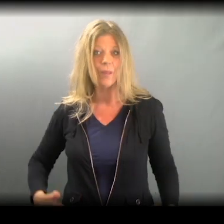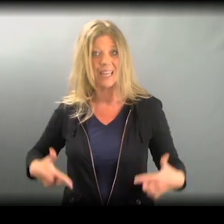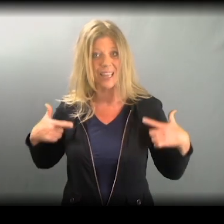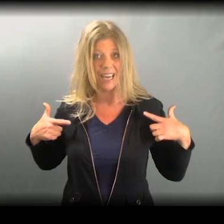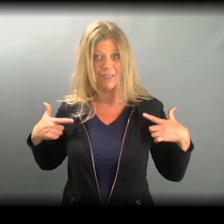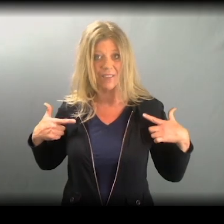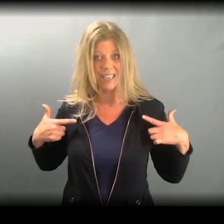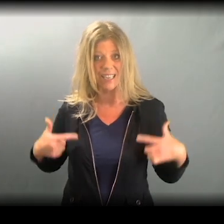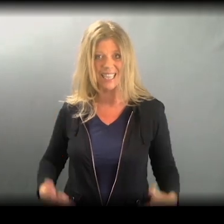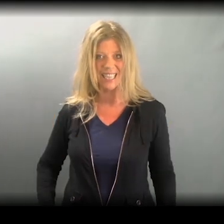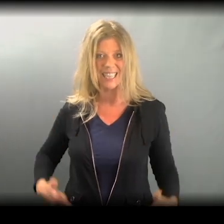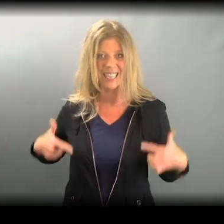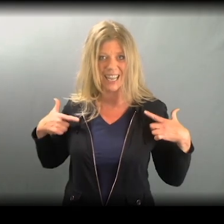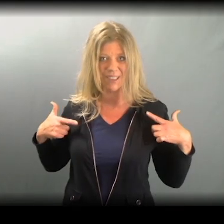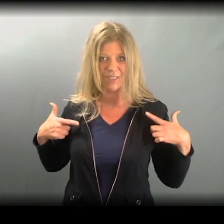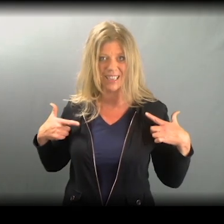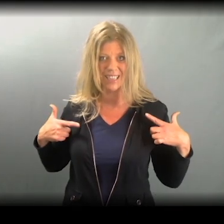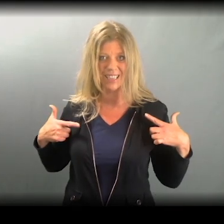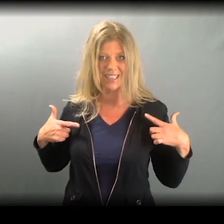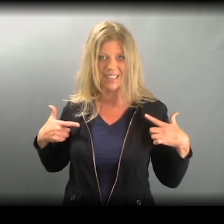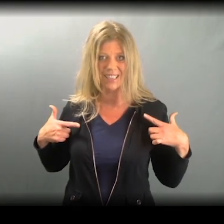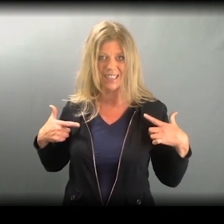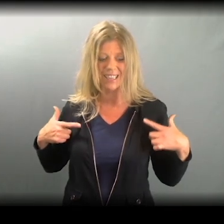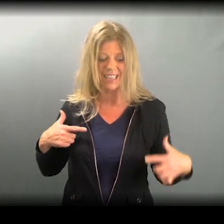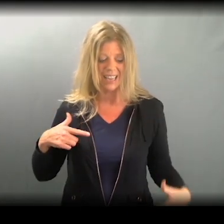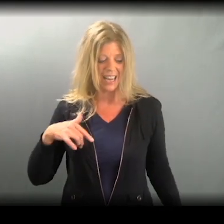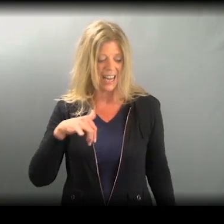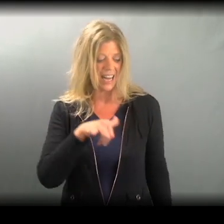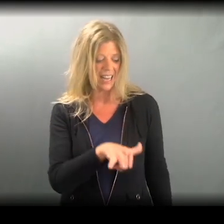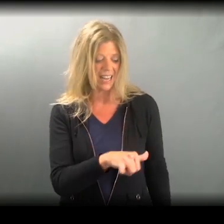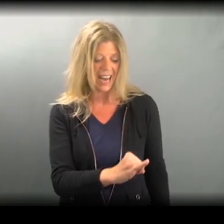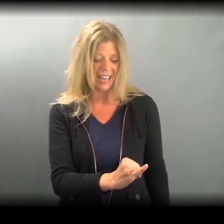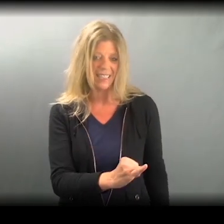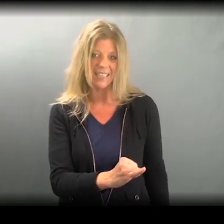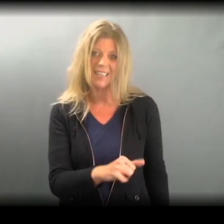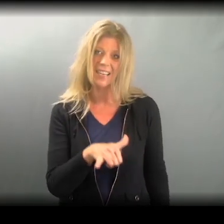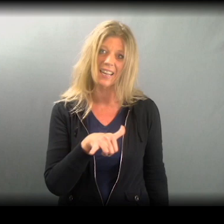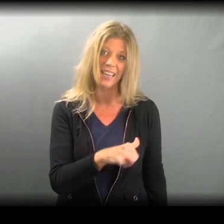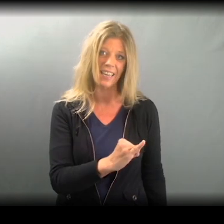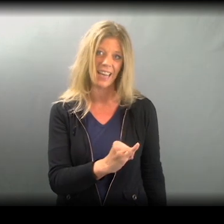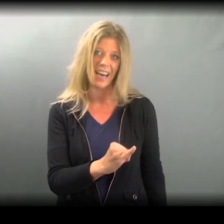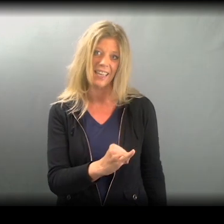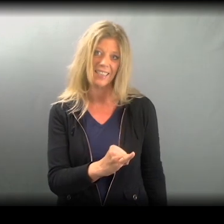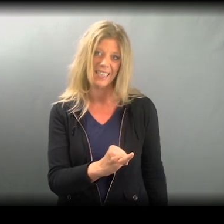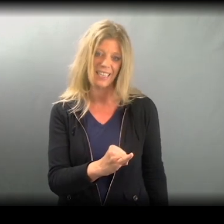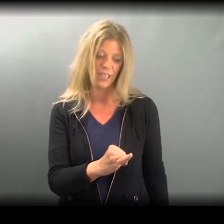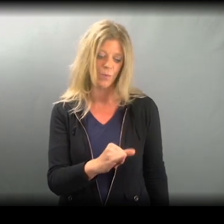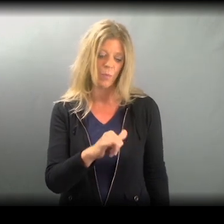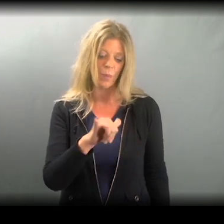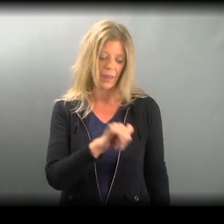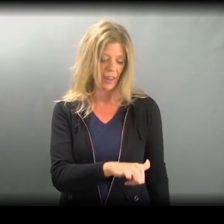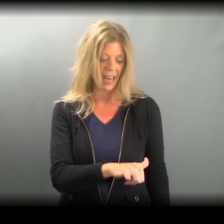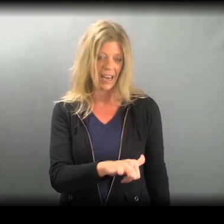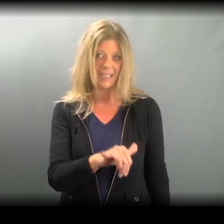LIFE THAT'S THAT